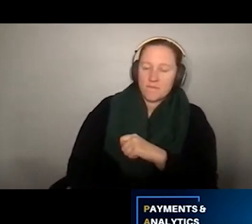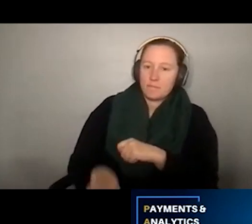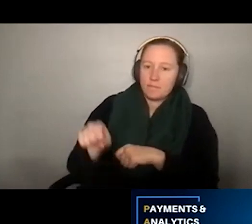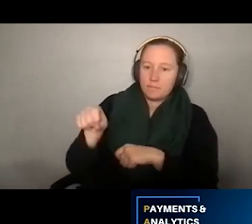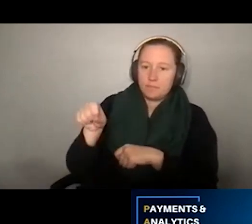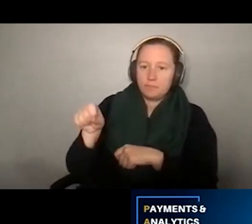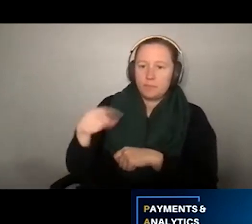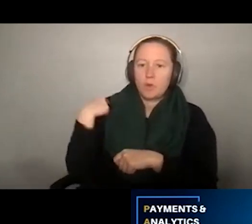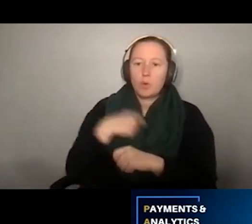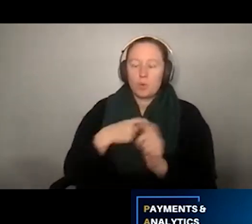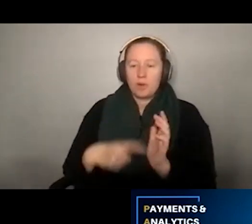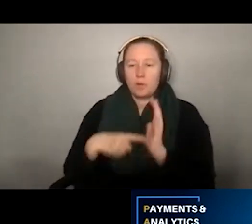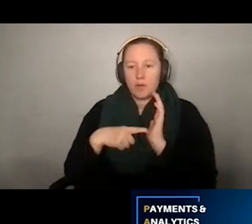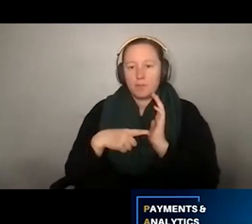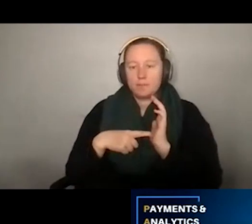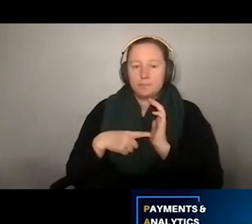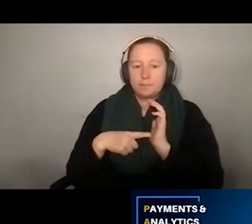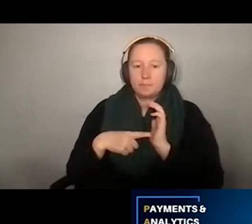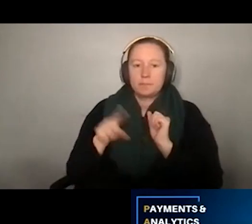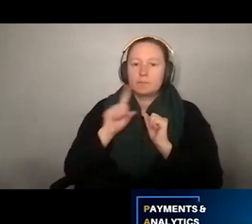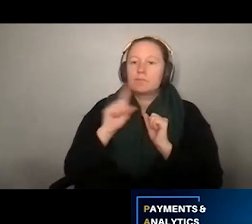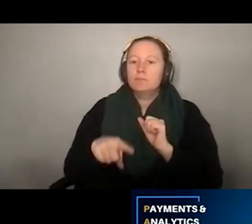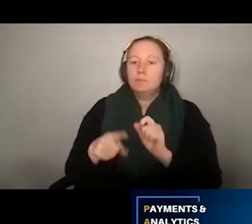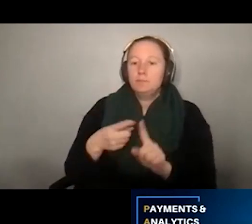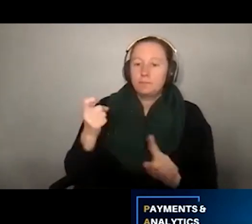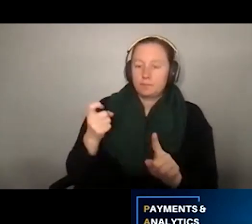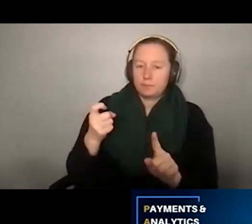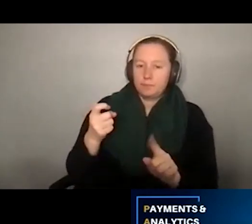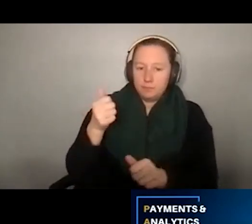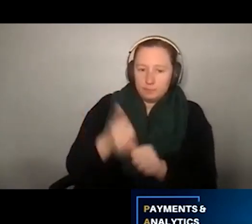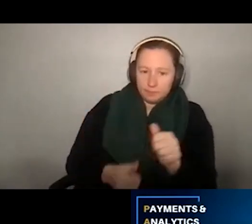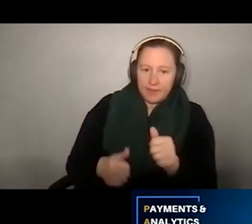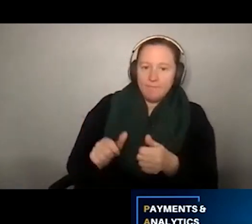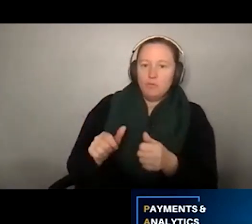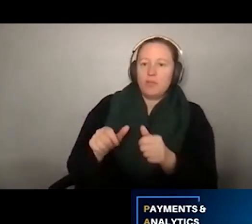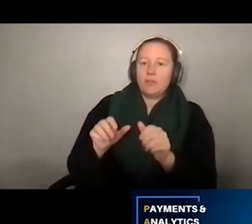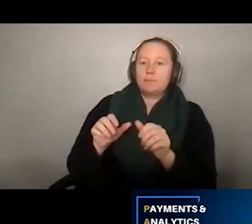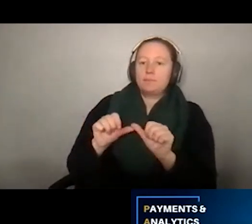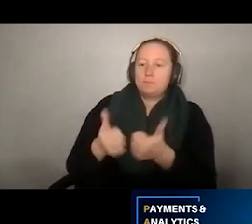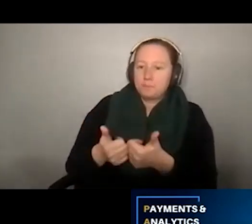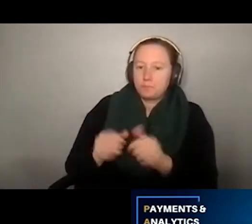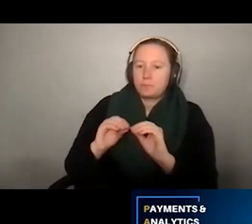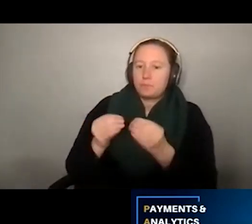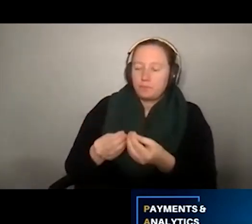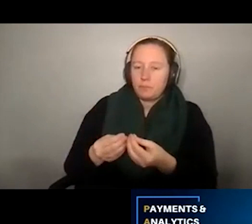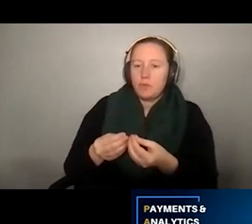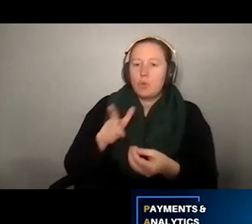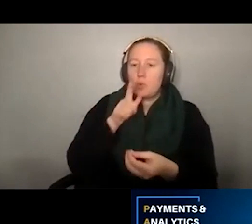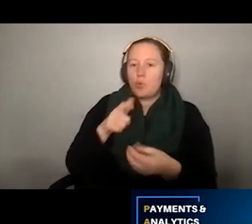We do require a response from every institution that is identified to have had an active award during